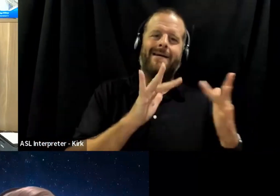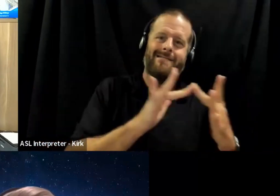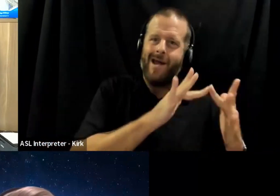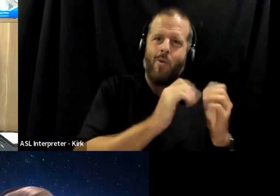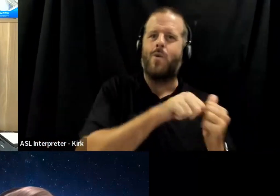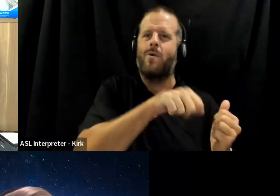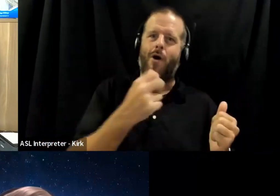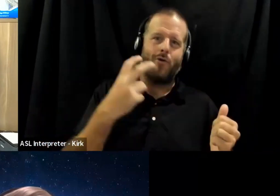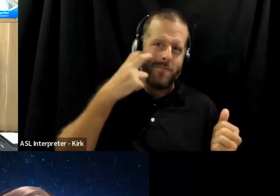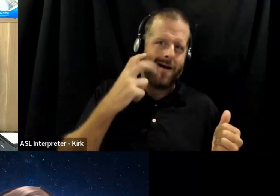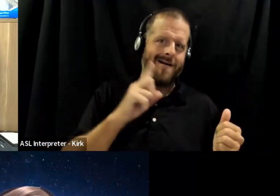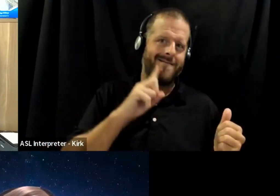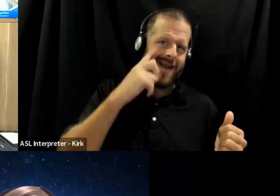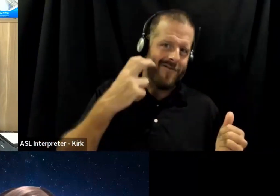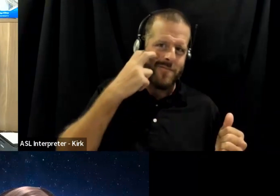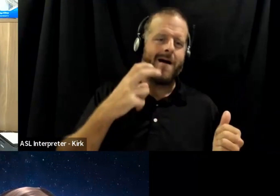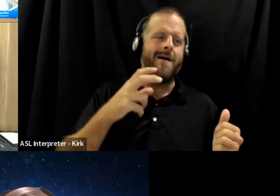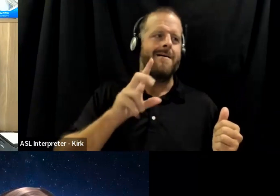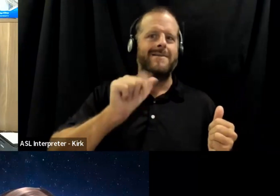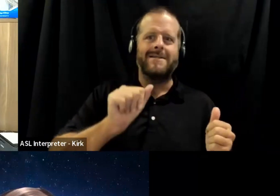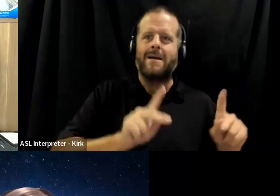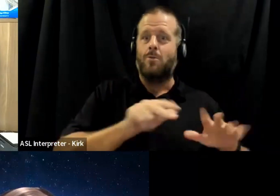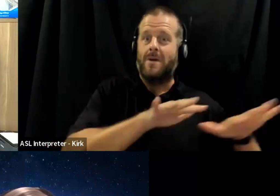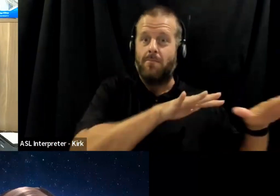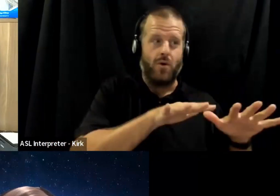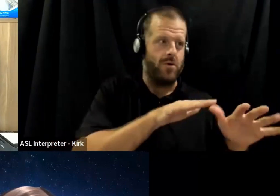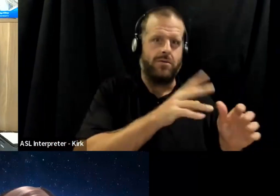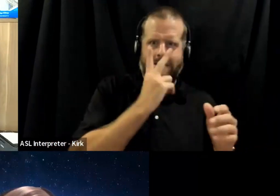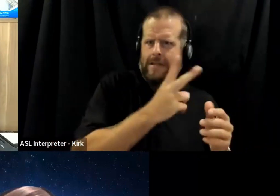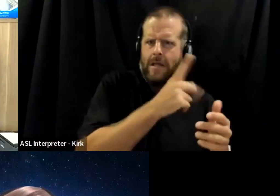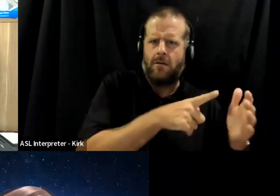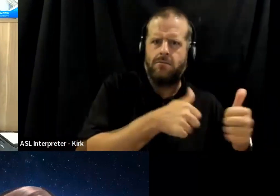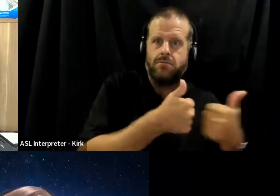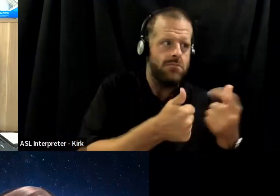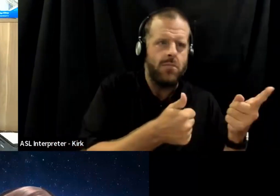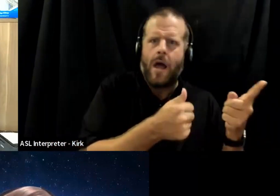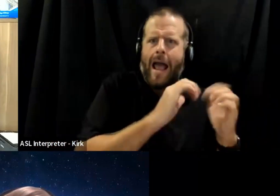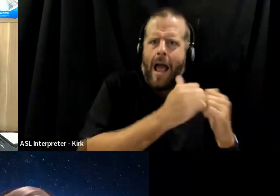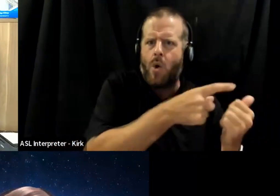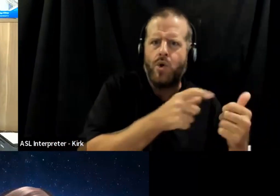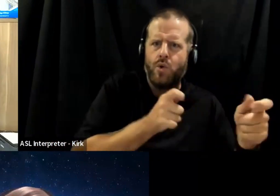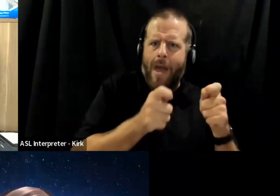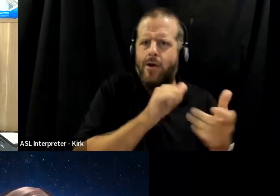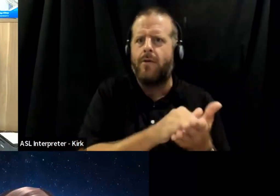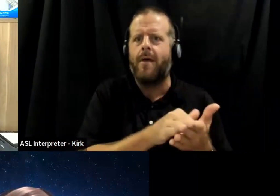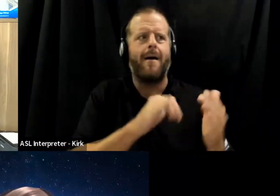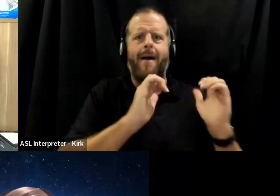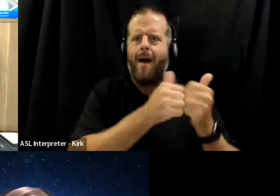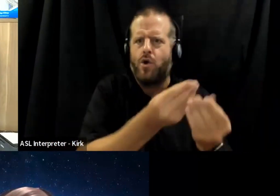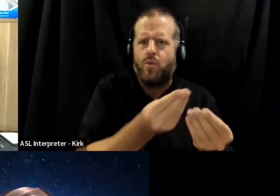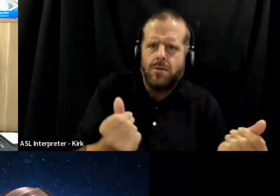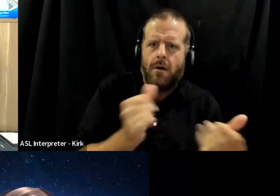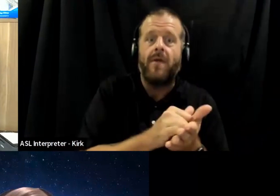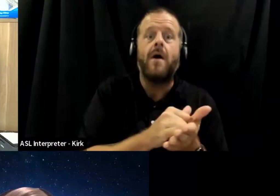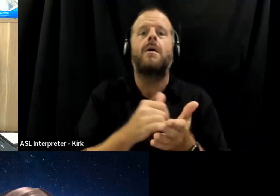or DeafBlind or disabled folks. You know who to talk to in your network, who might have an answer.